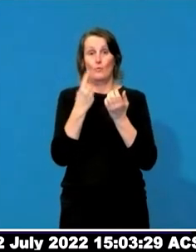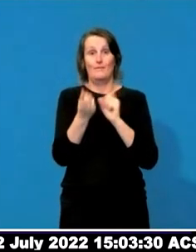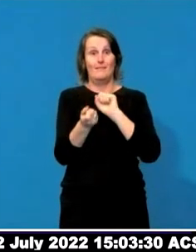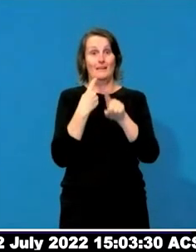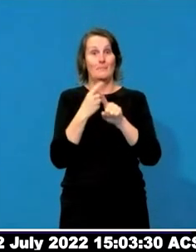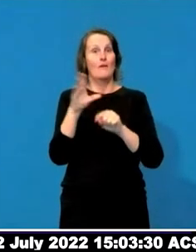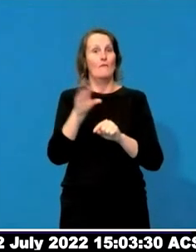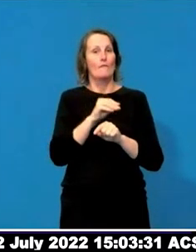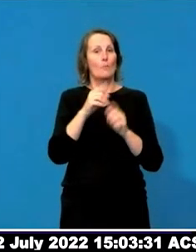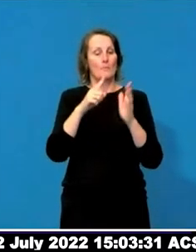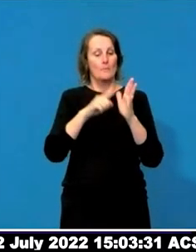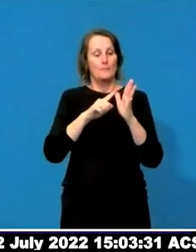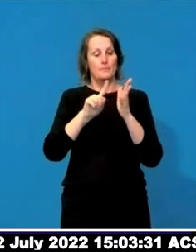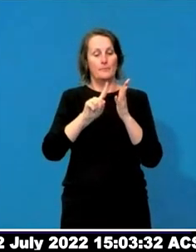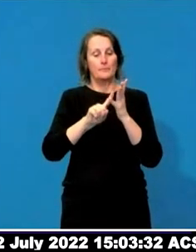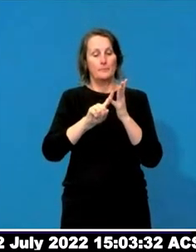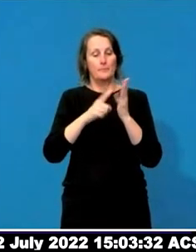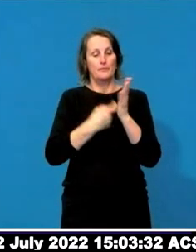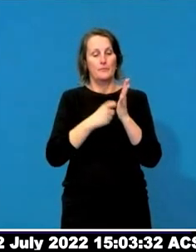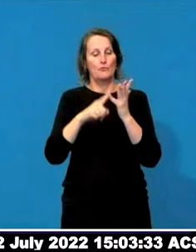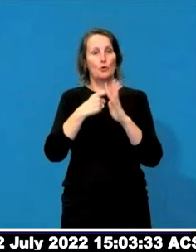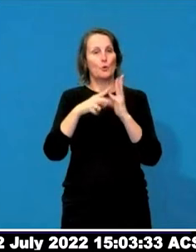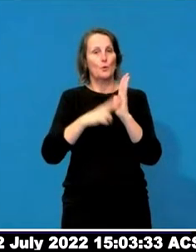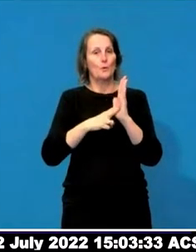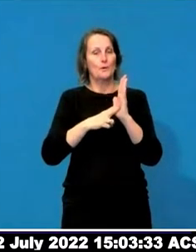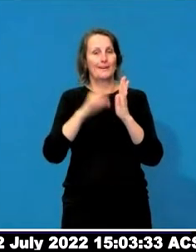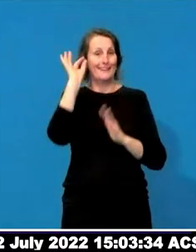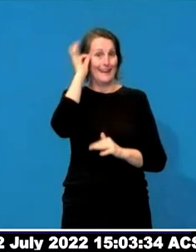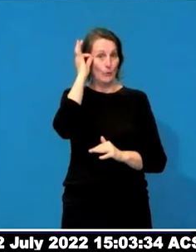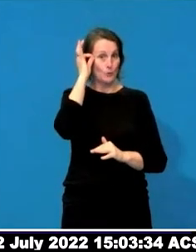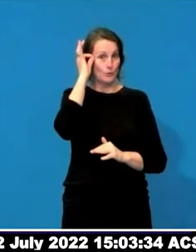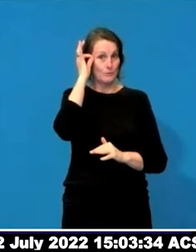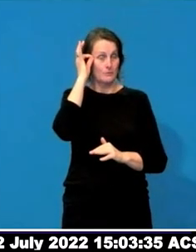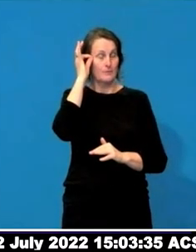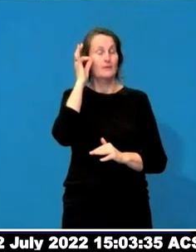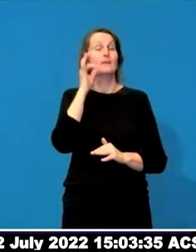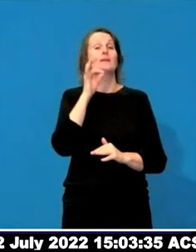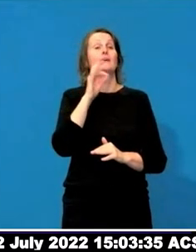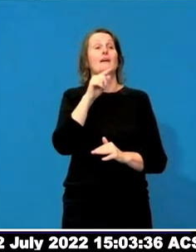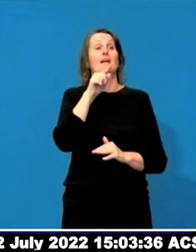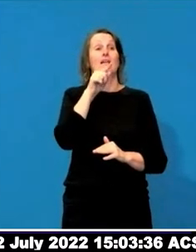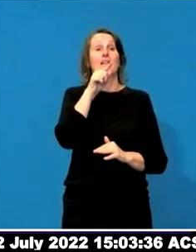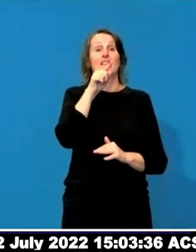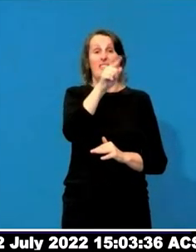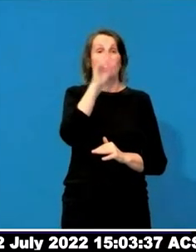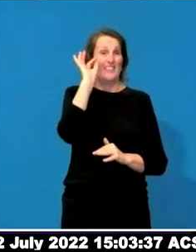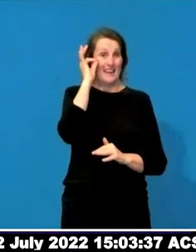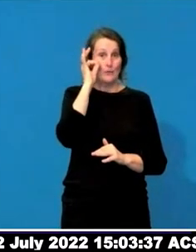who had the opportunity to read your statement, and in that email, they acknowledge the work you've been doing.